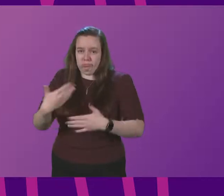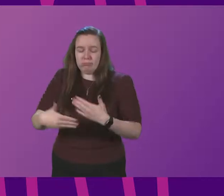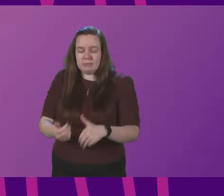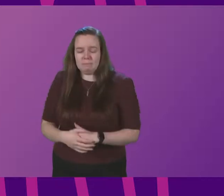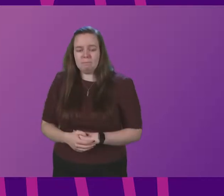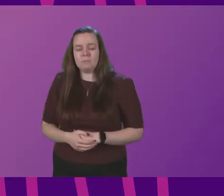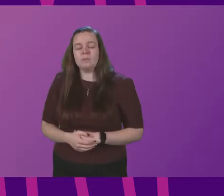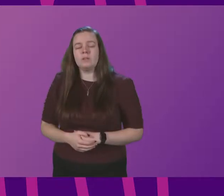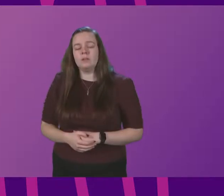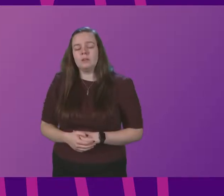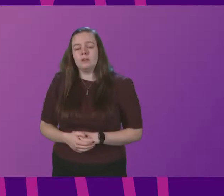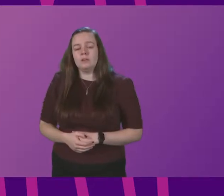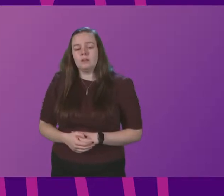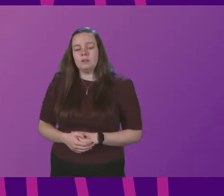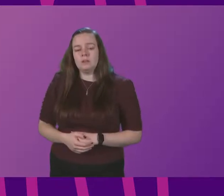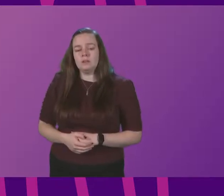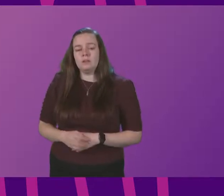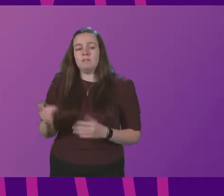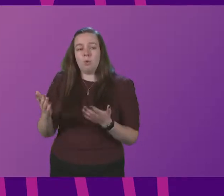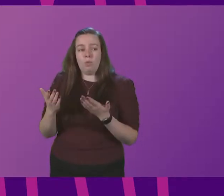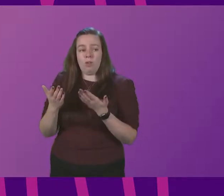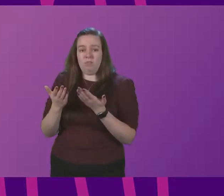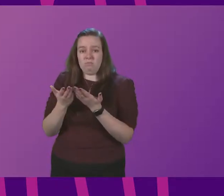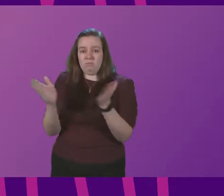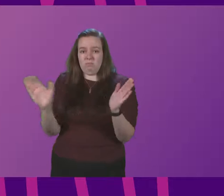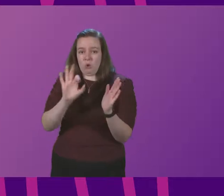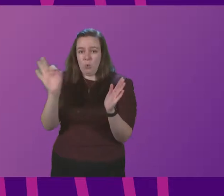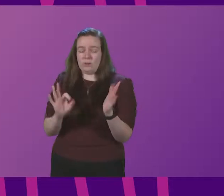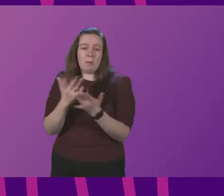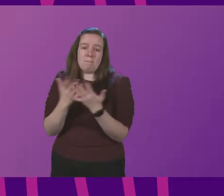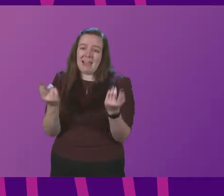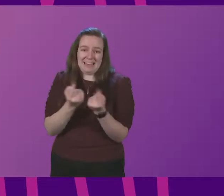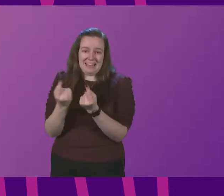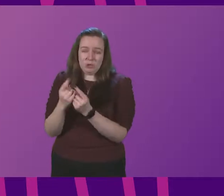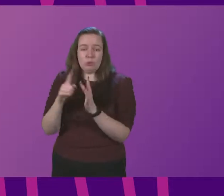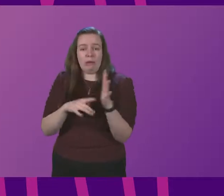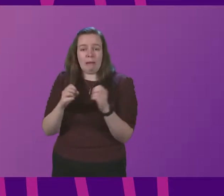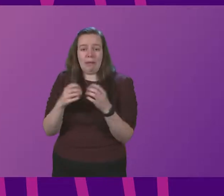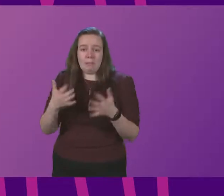In relation to the wider questions, many of the issues that Jackie Baillie raised are matters for